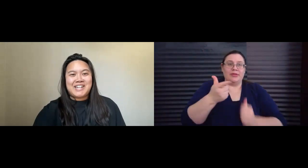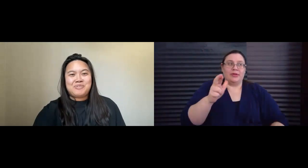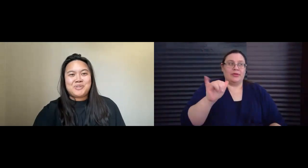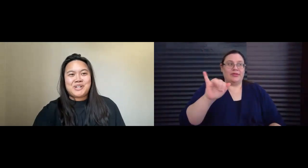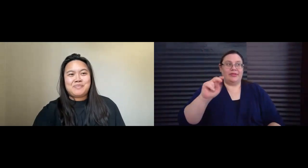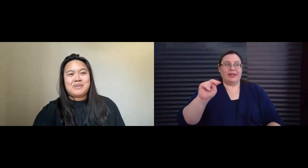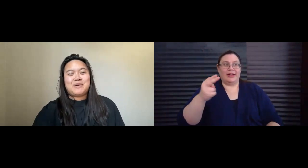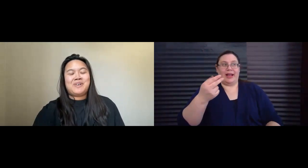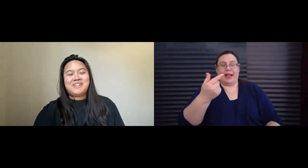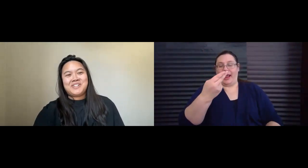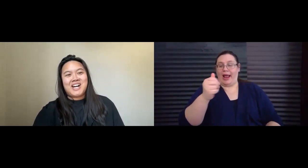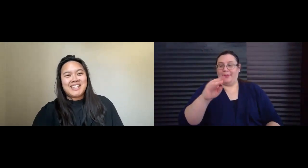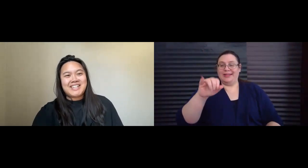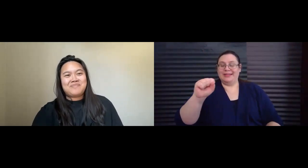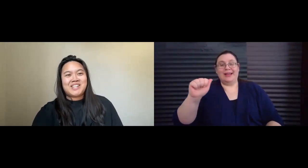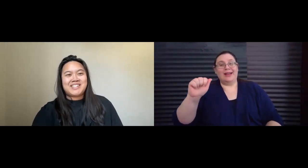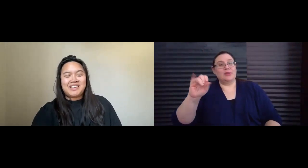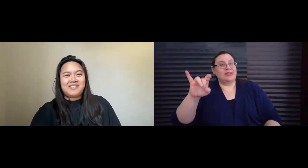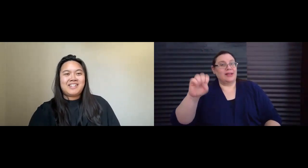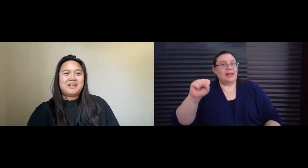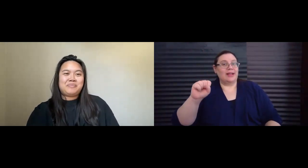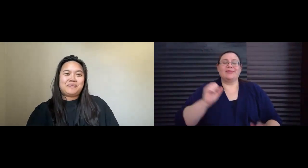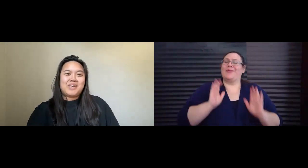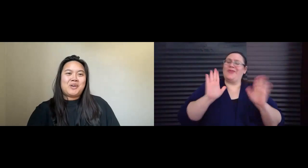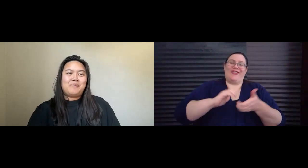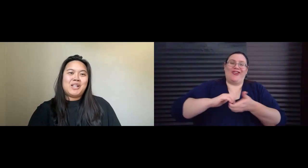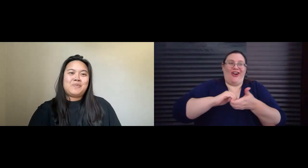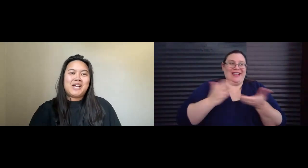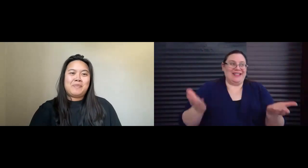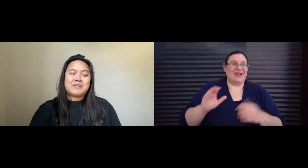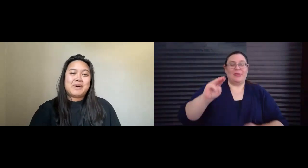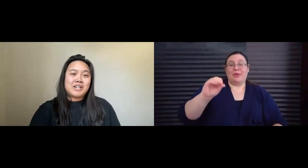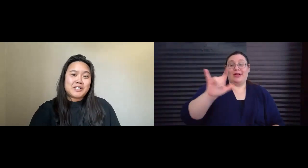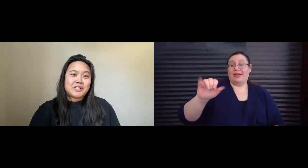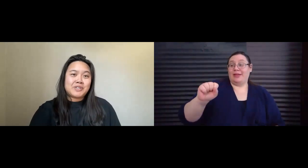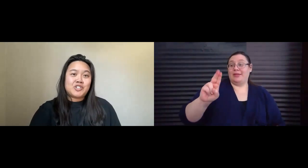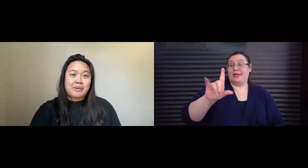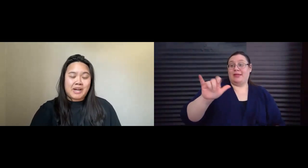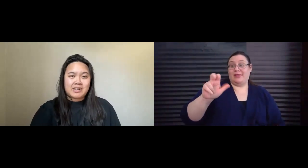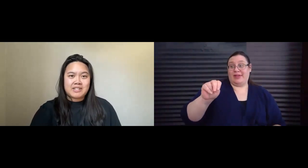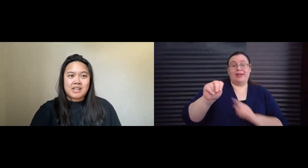I am joined by my wonderful colleague Molly Sullivan. Molly will help us monitor the chat box.